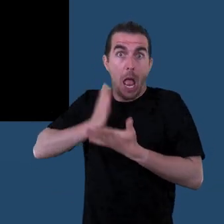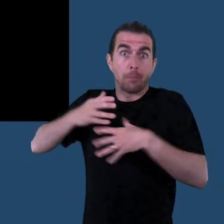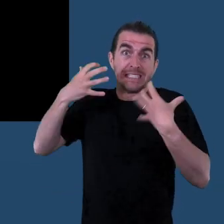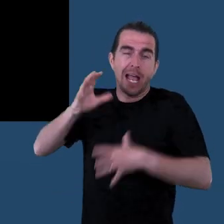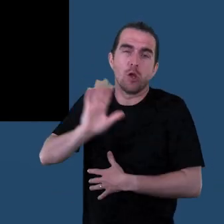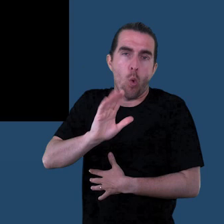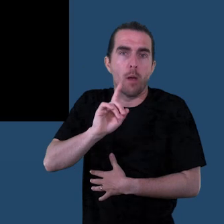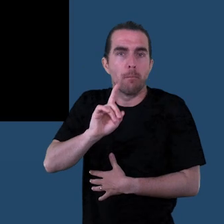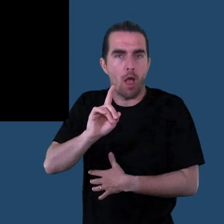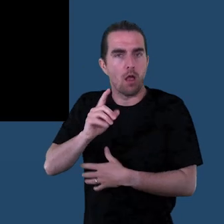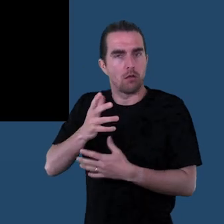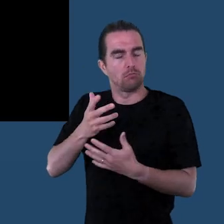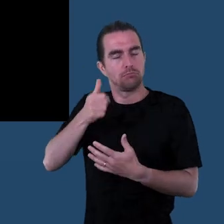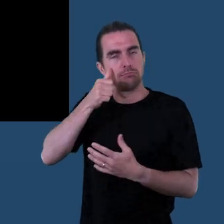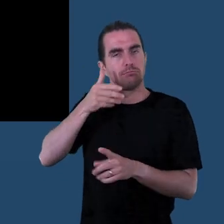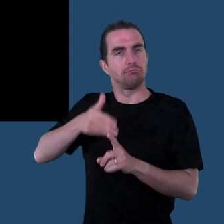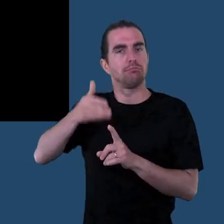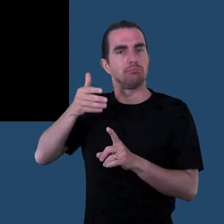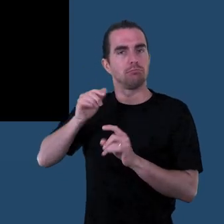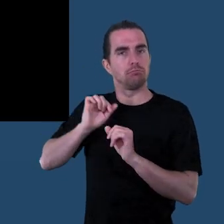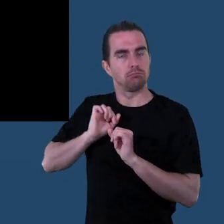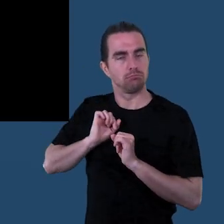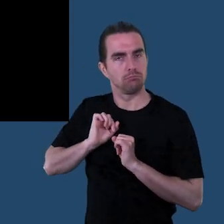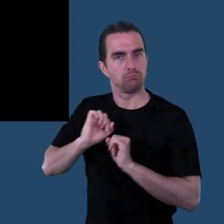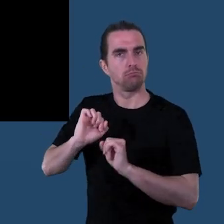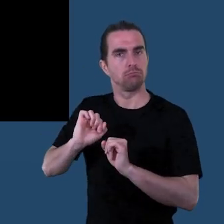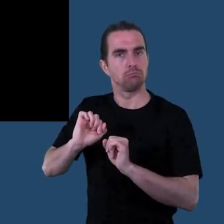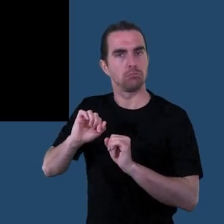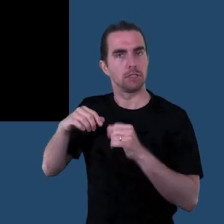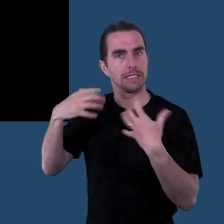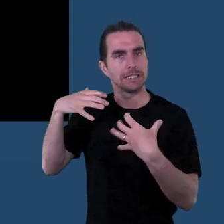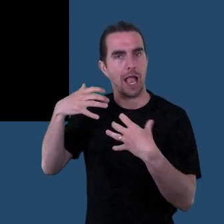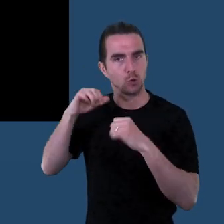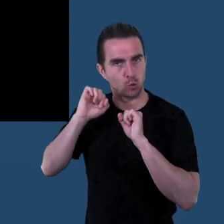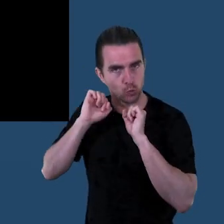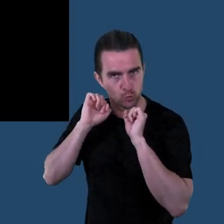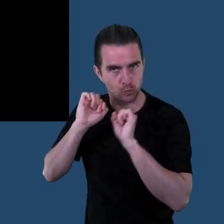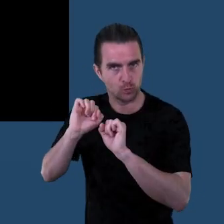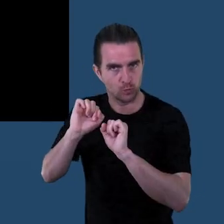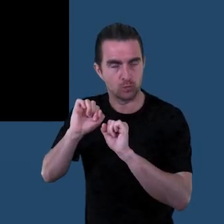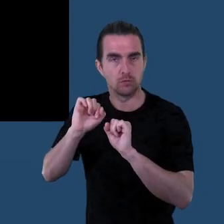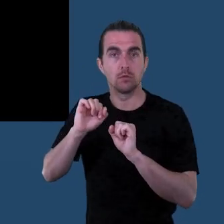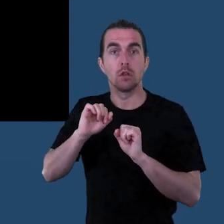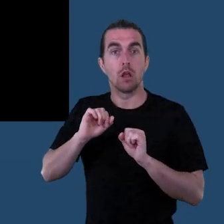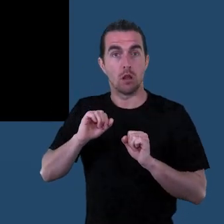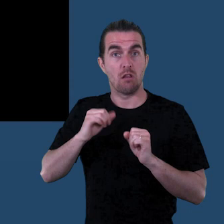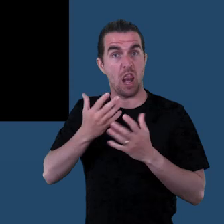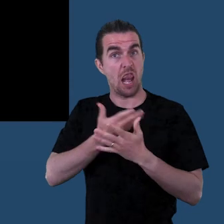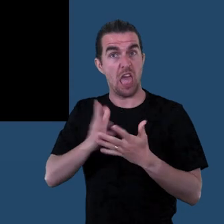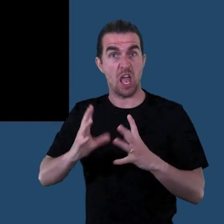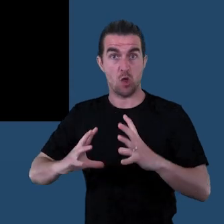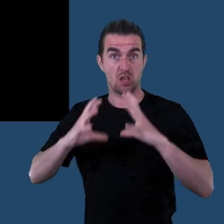but it is something that dinosaurs also developed, but in their own unique way. And having your legs directly underneath your body,